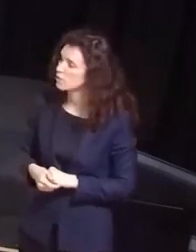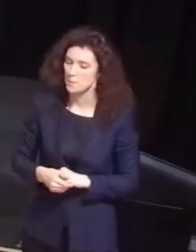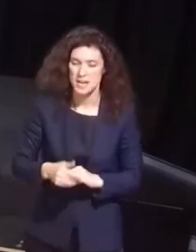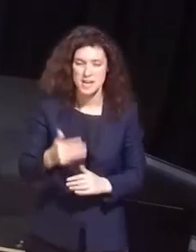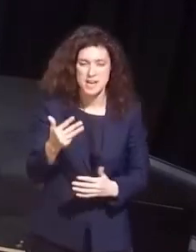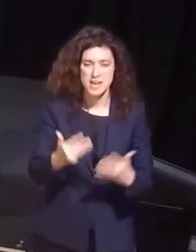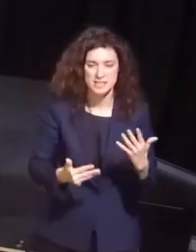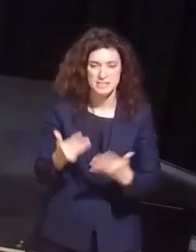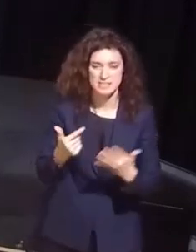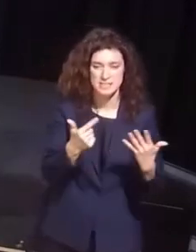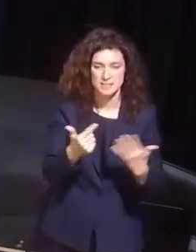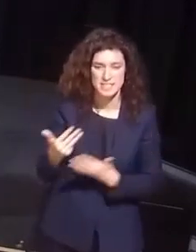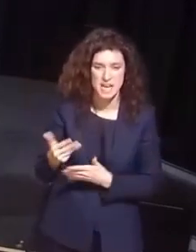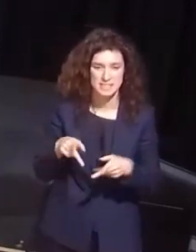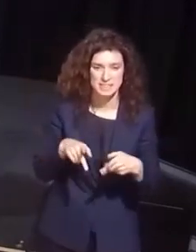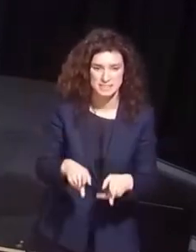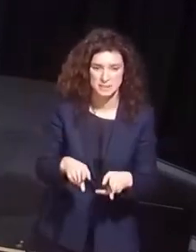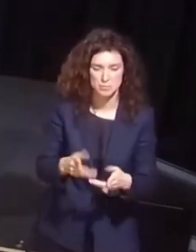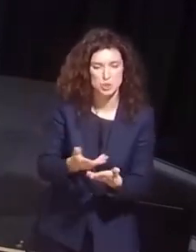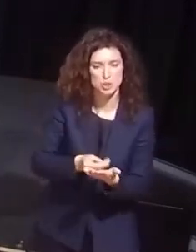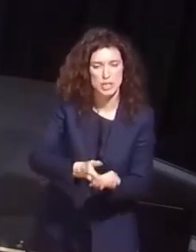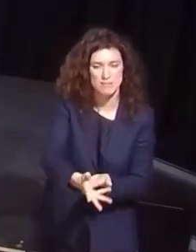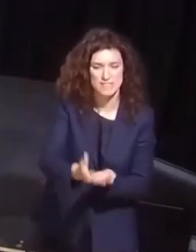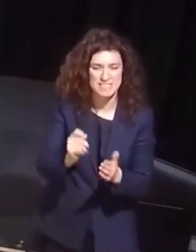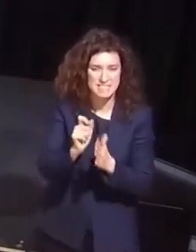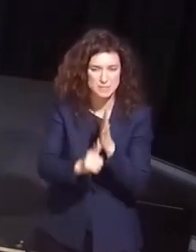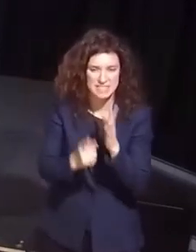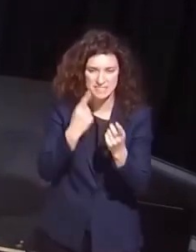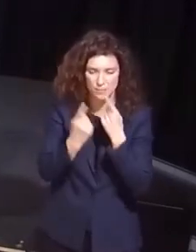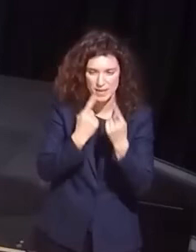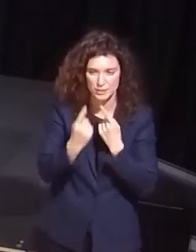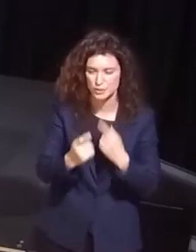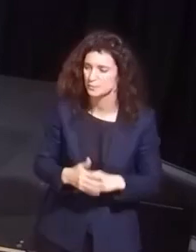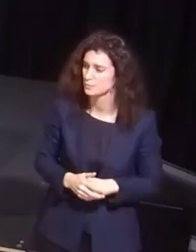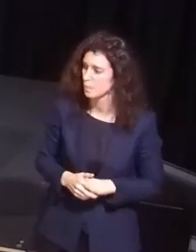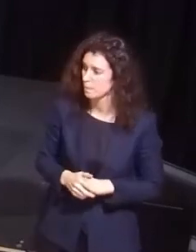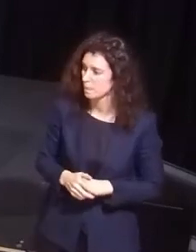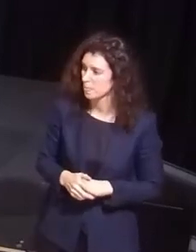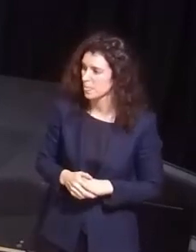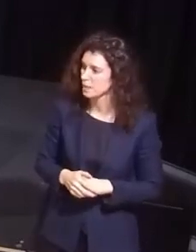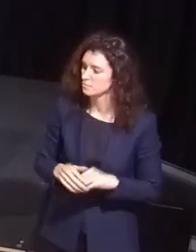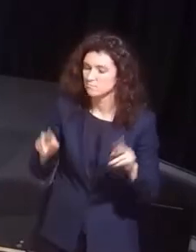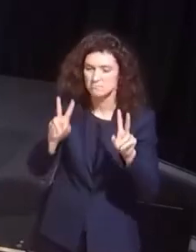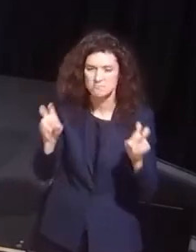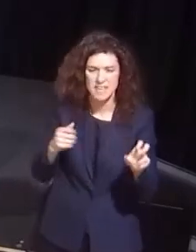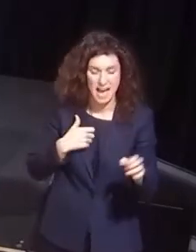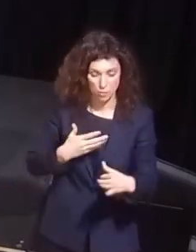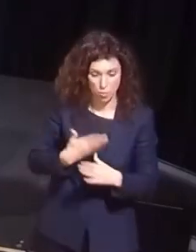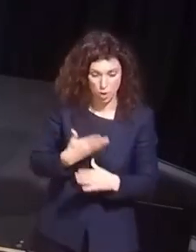for sharing disability information. He said, "Our work has received tremendous assistance